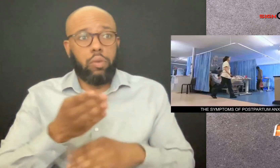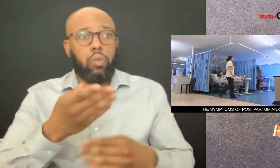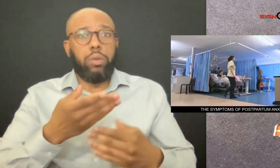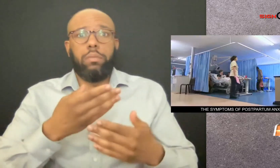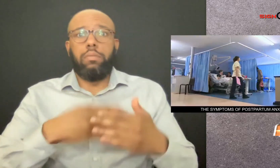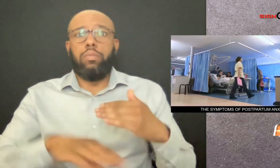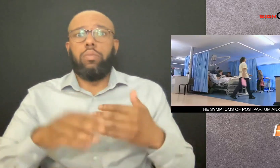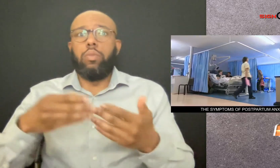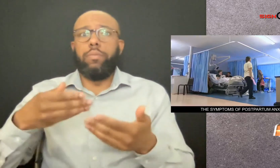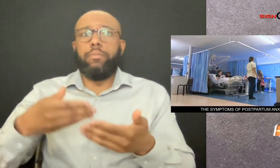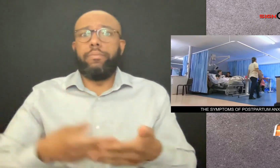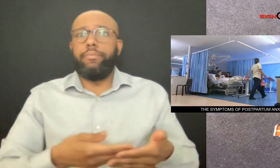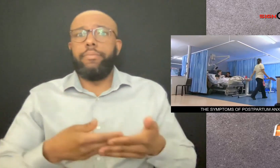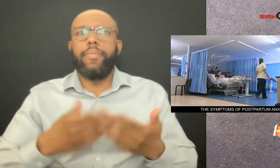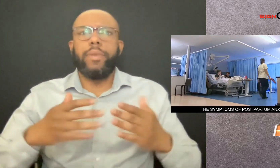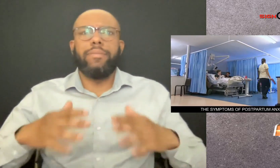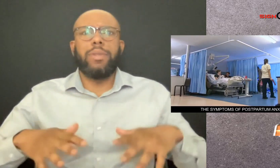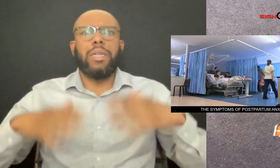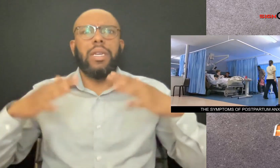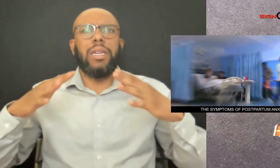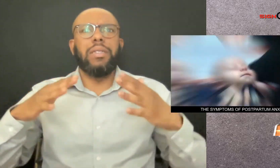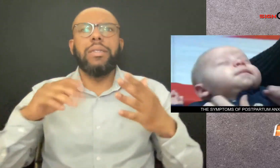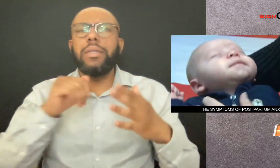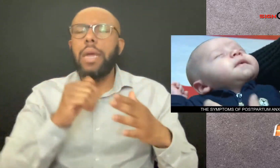Postpartum anxiety is not associated with sadness.